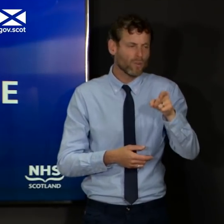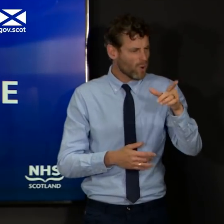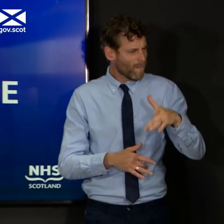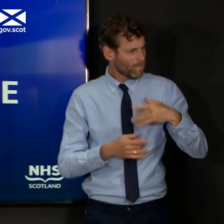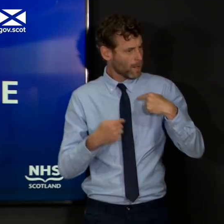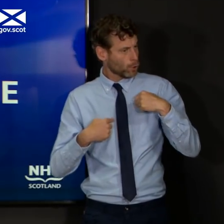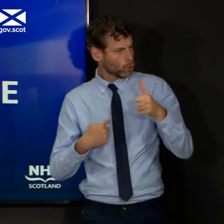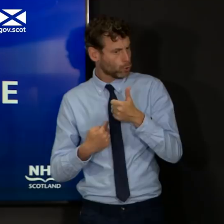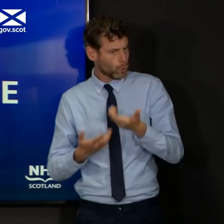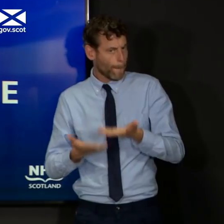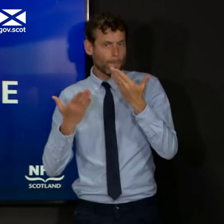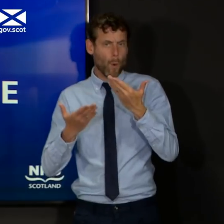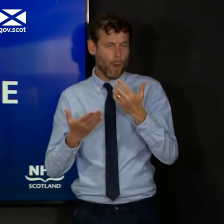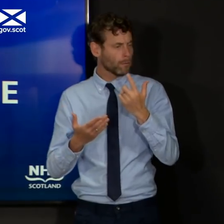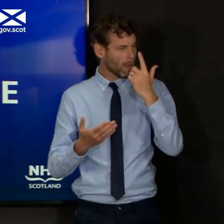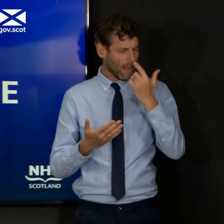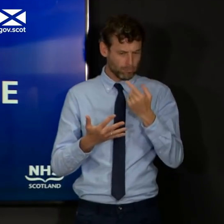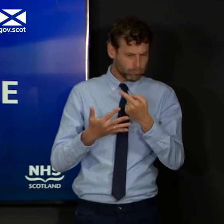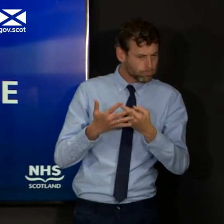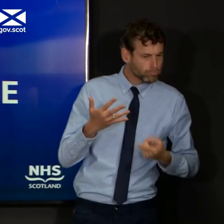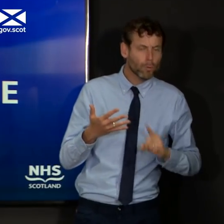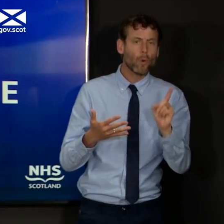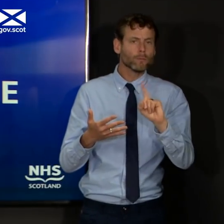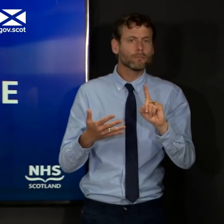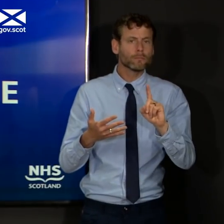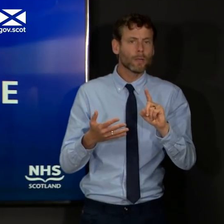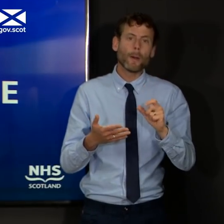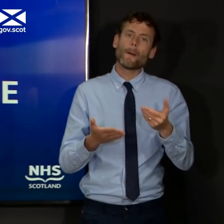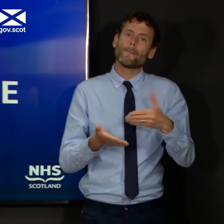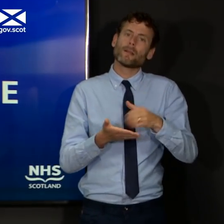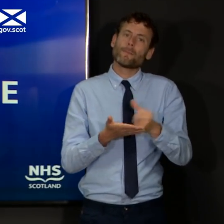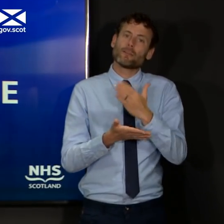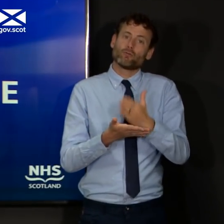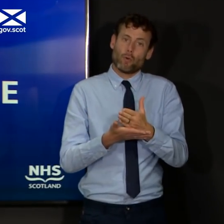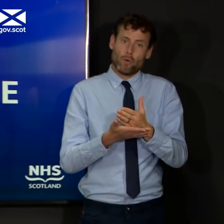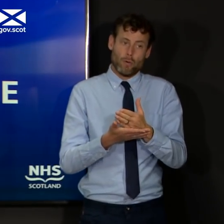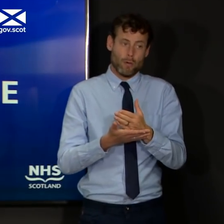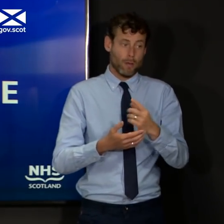we could usefully do as well as making sure that the supports that are there, that people